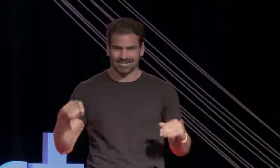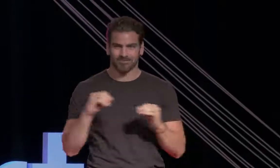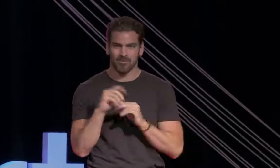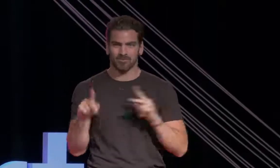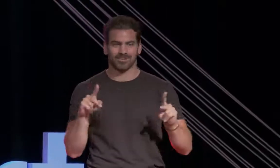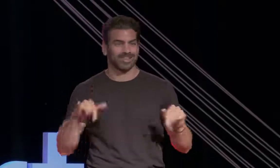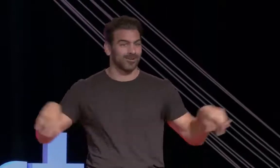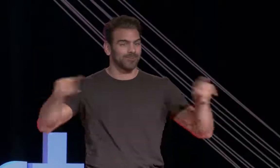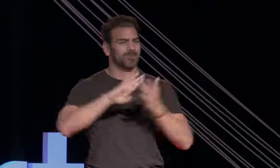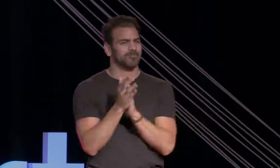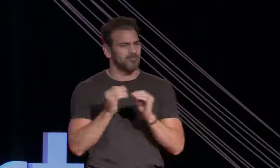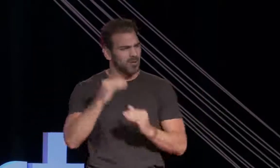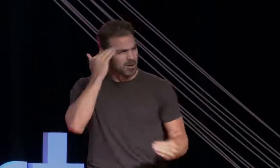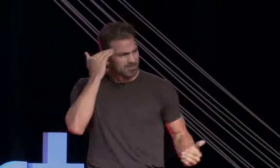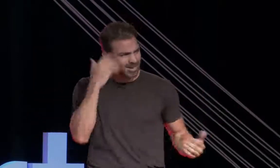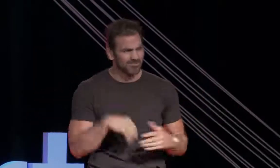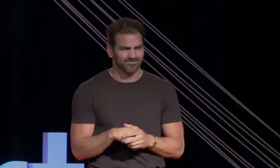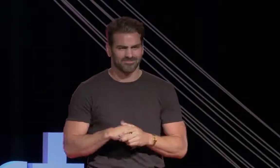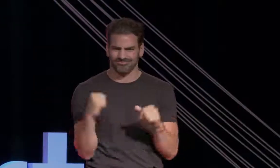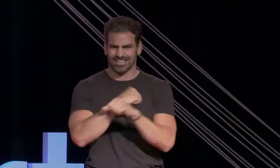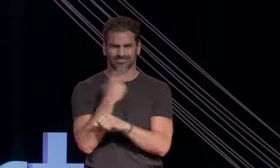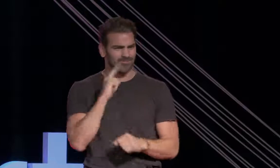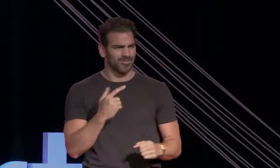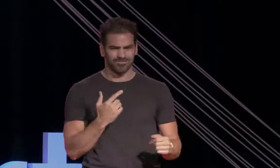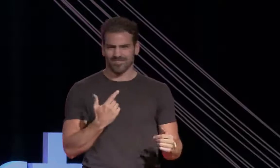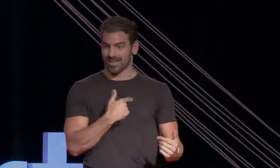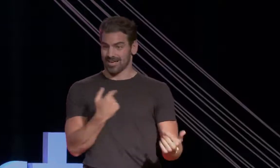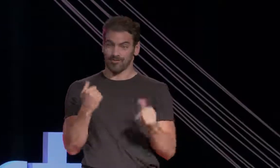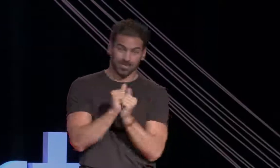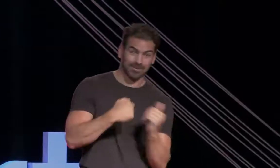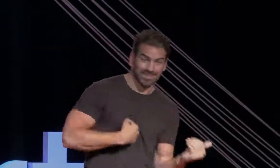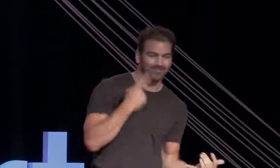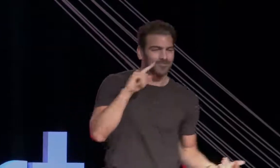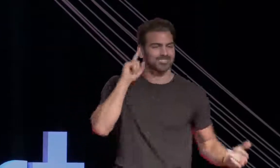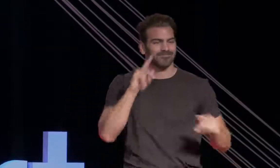to fight with us and for us in the ongoing battle of affording children what they need to thrive